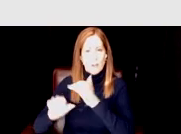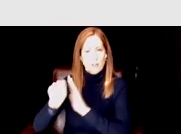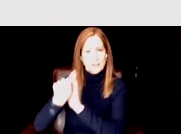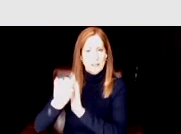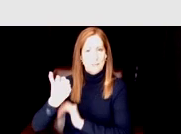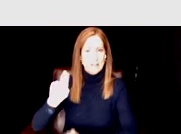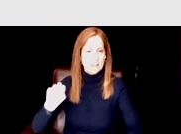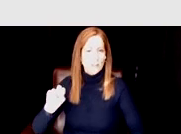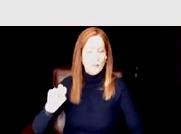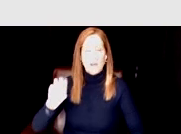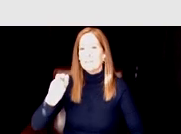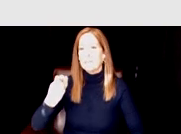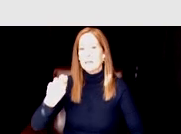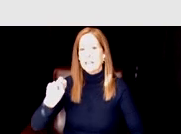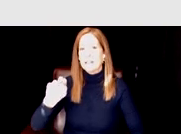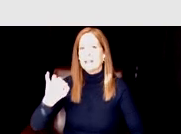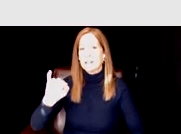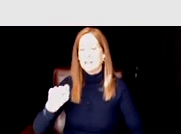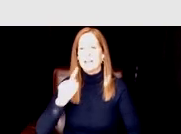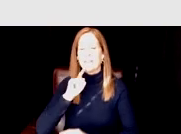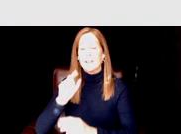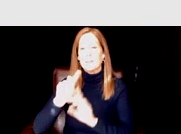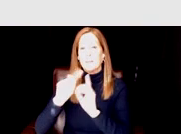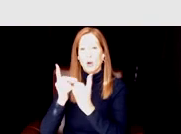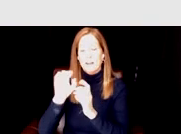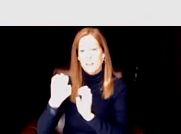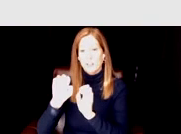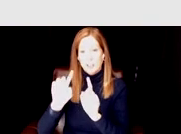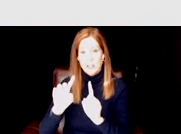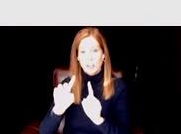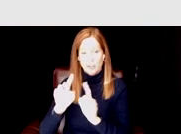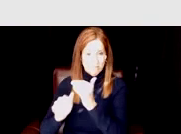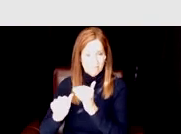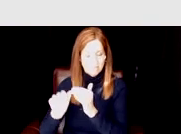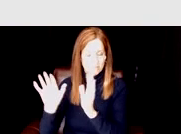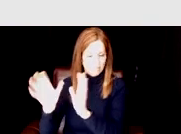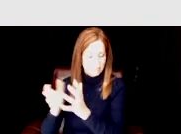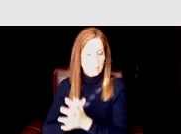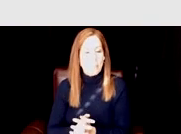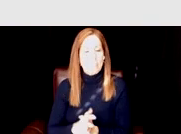partnering with the Department of Education. And I'm gonna give a presentation today